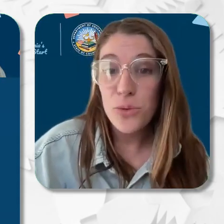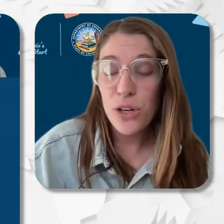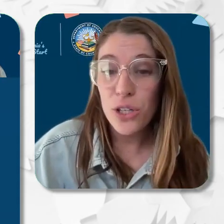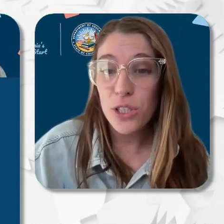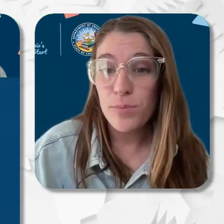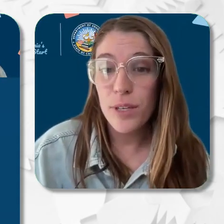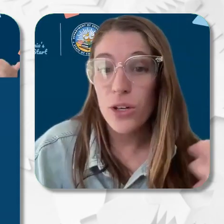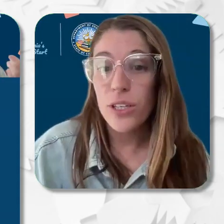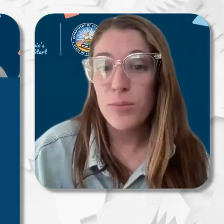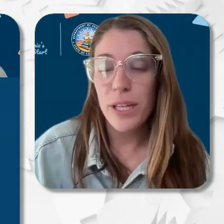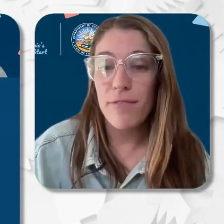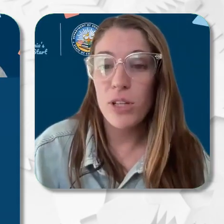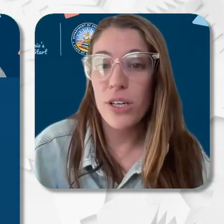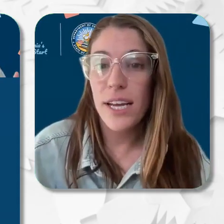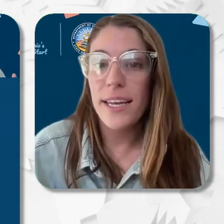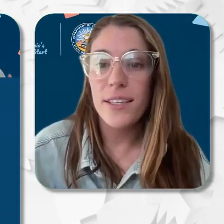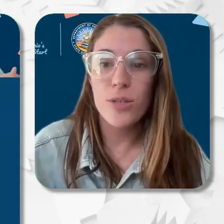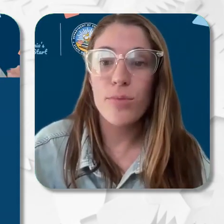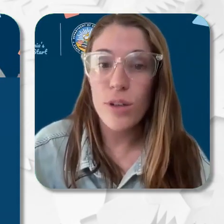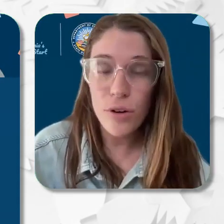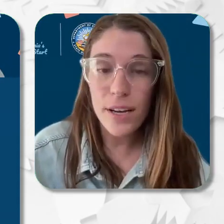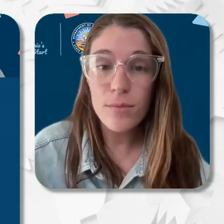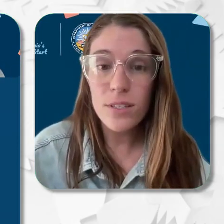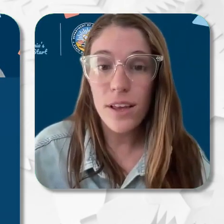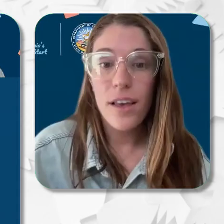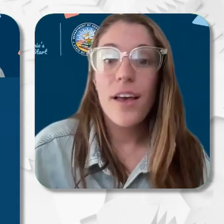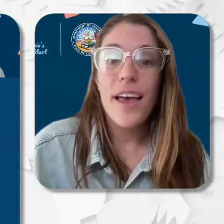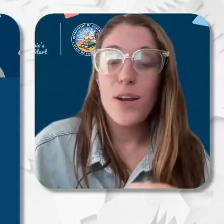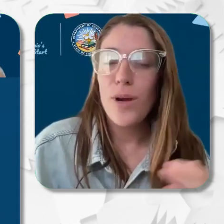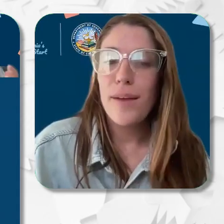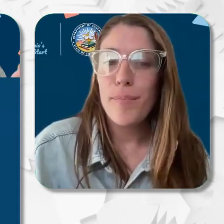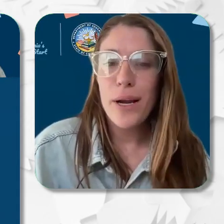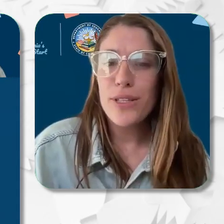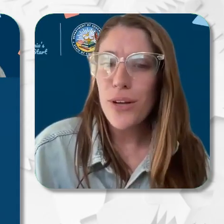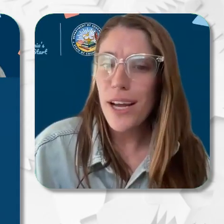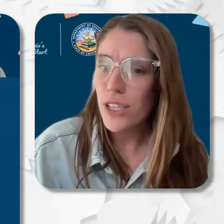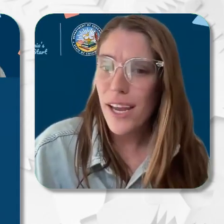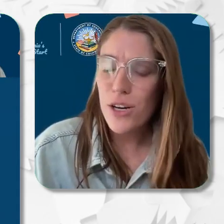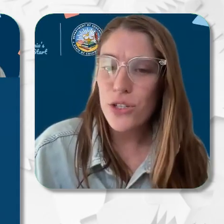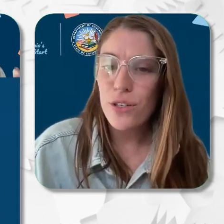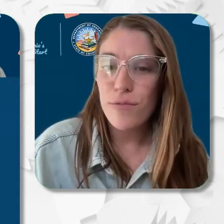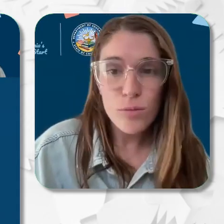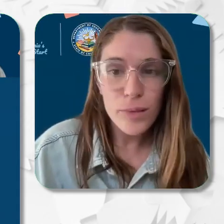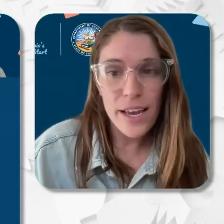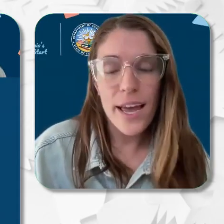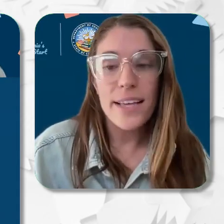you encourage encourage playful learning in your programs? And when parents or educators view play